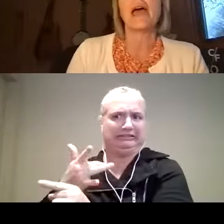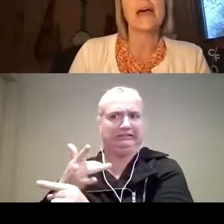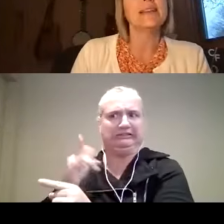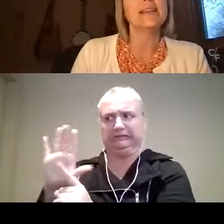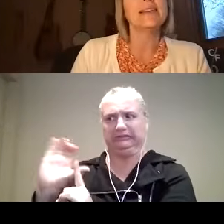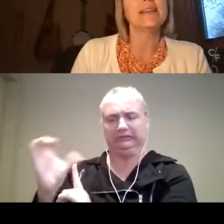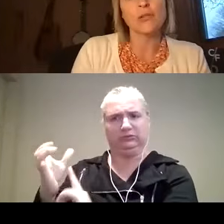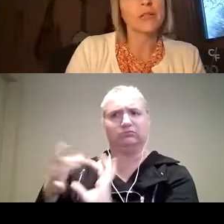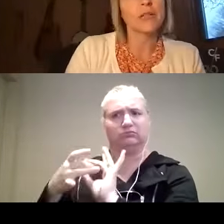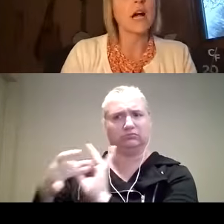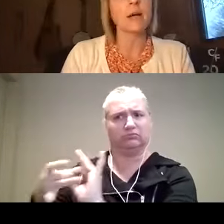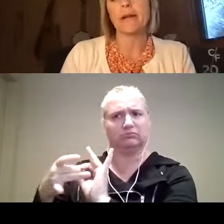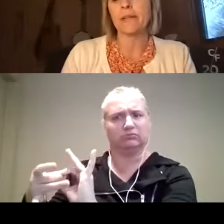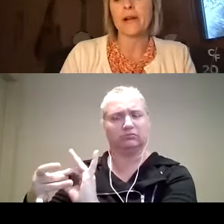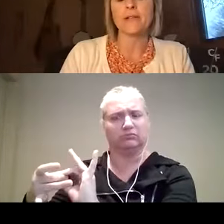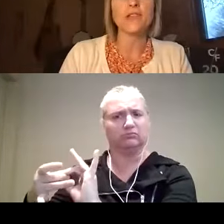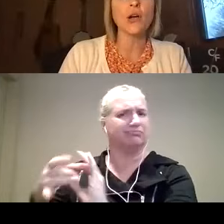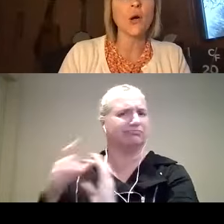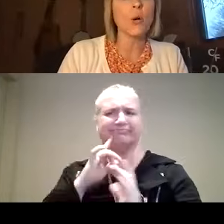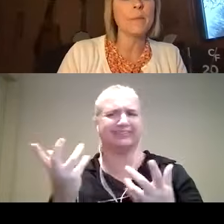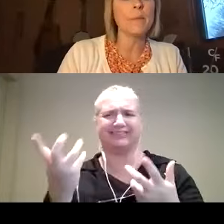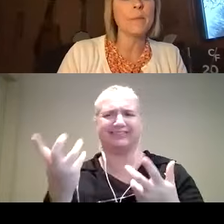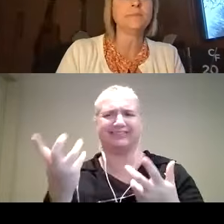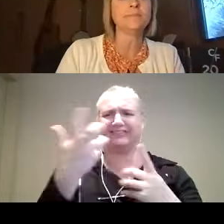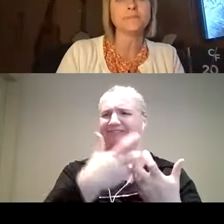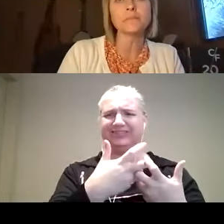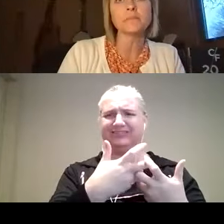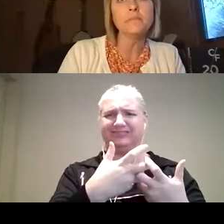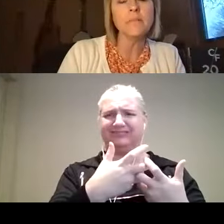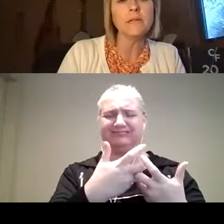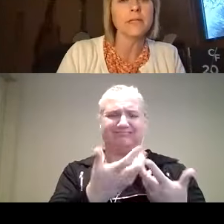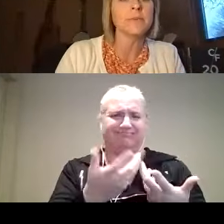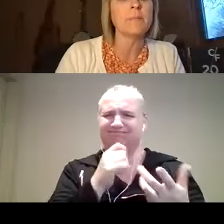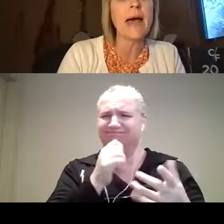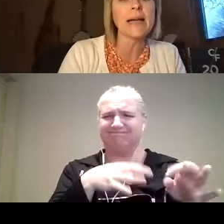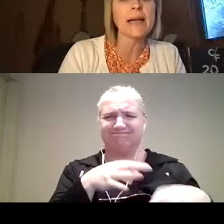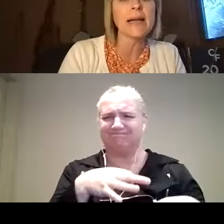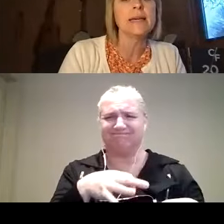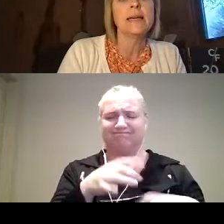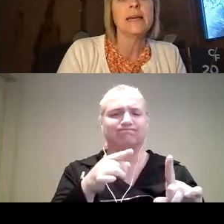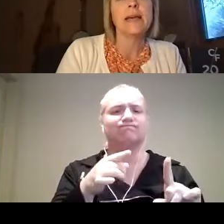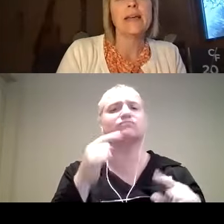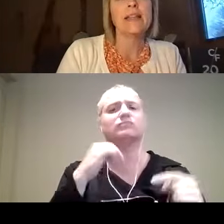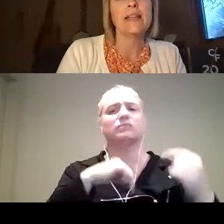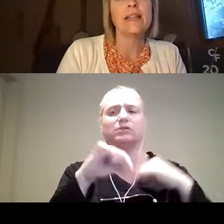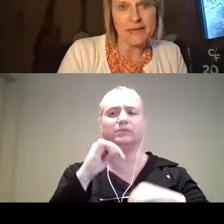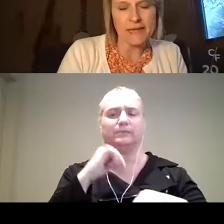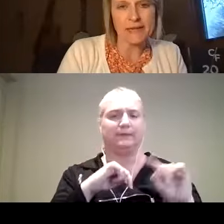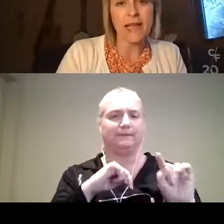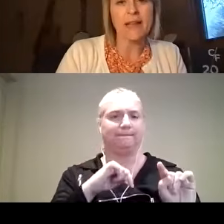And it doesn't really talk about it in there. So, back in the '90s,